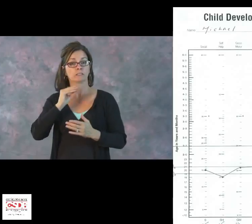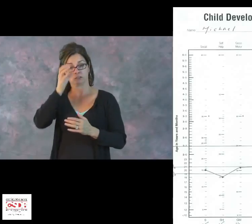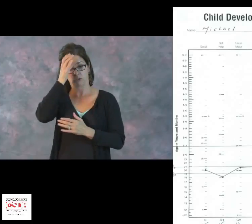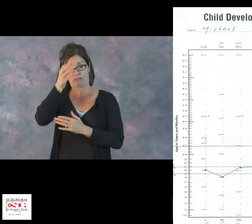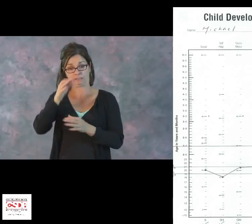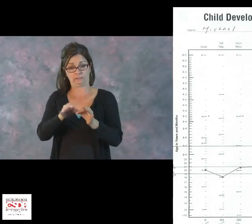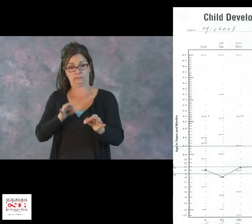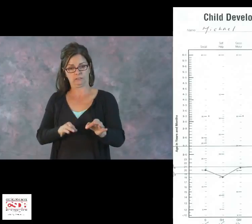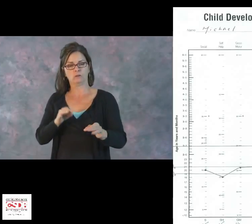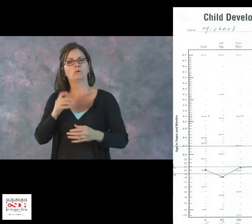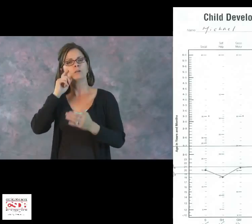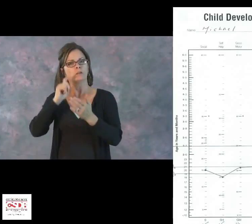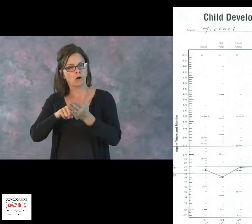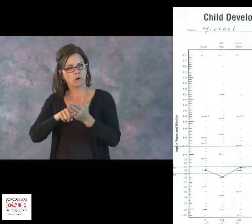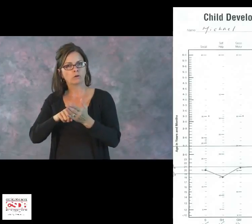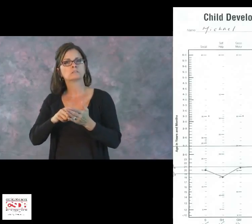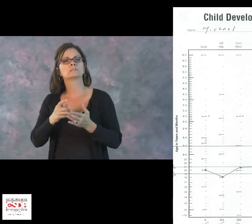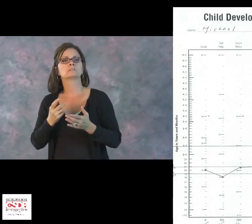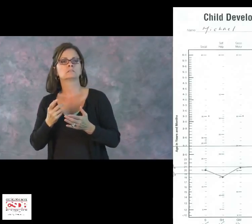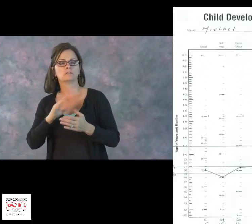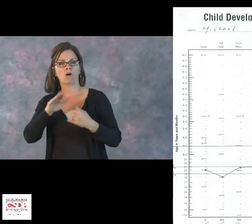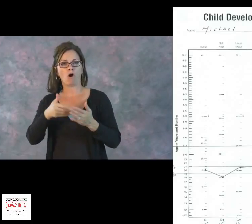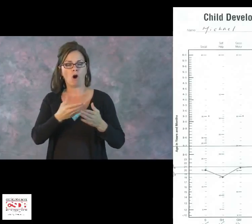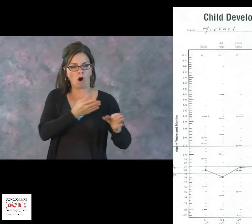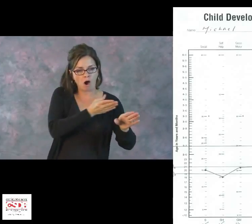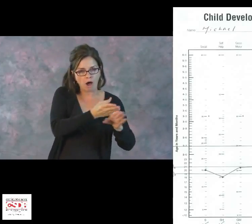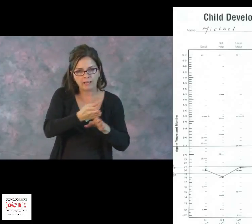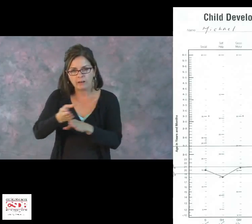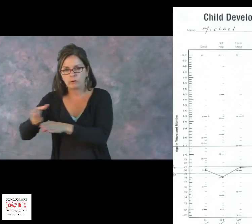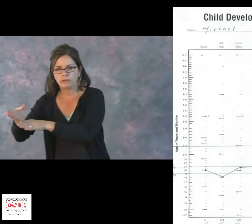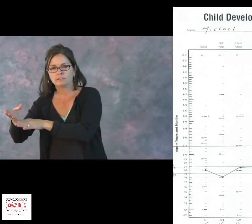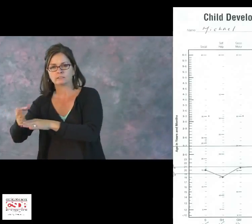of development are more or less equally depressed.